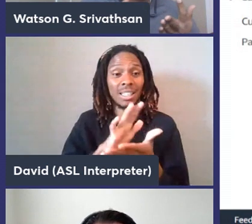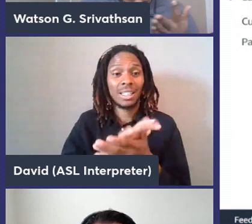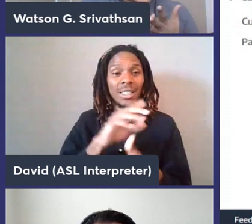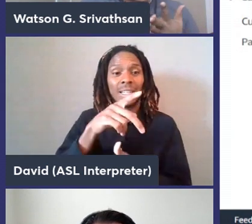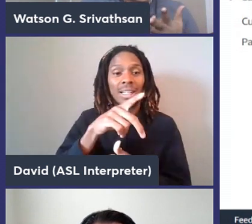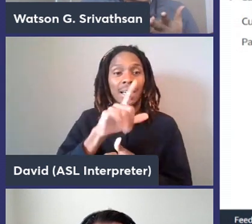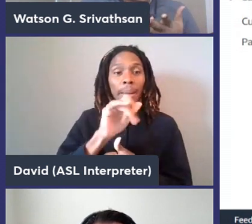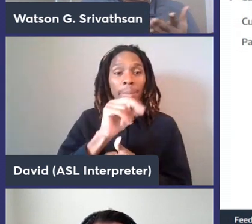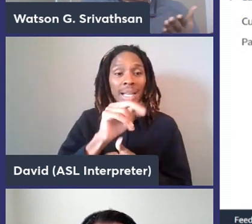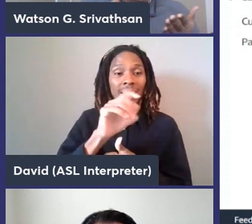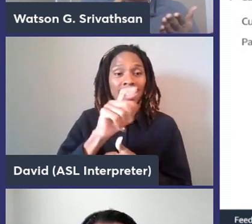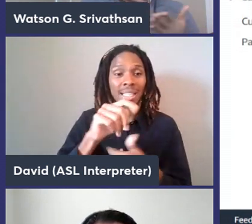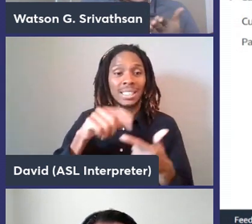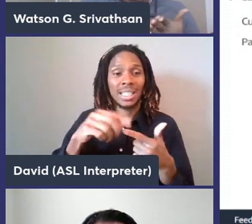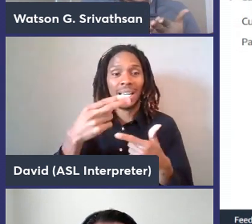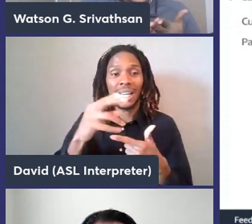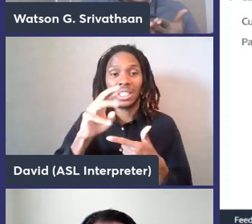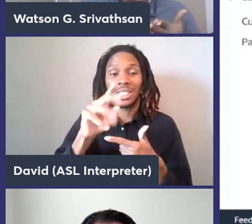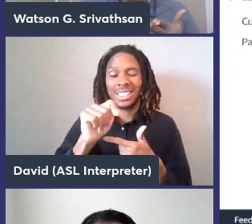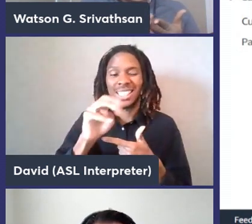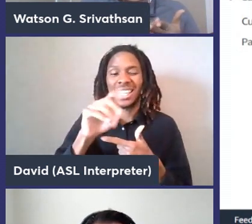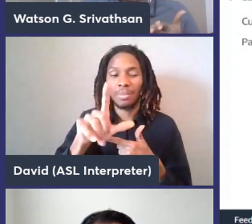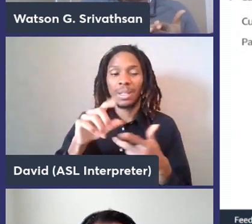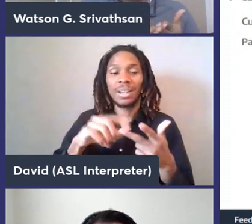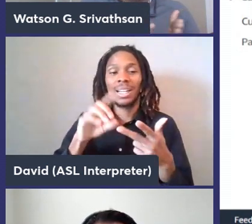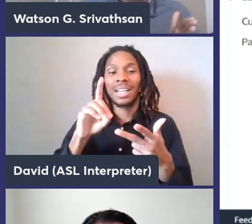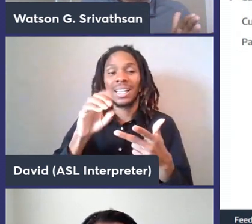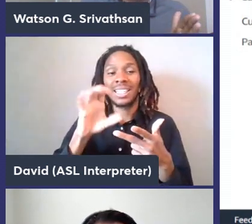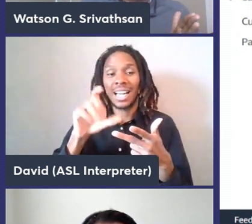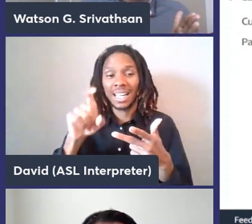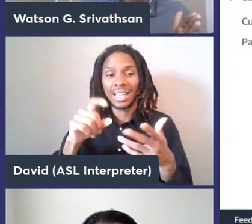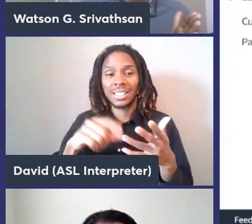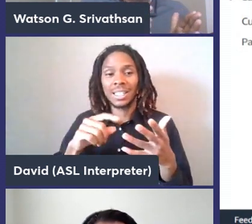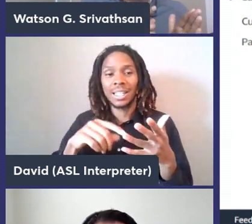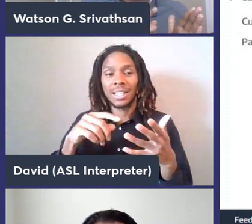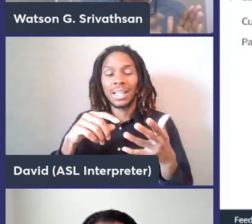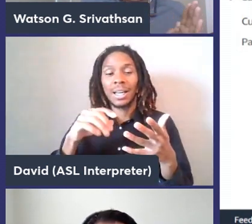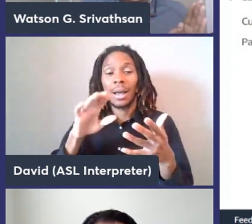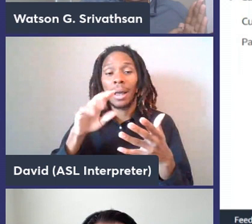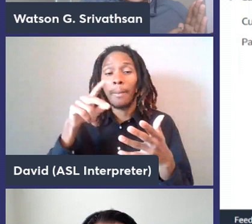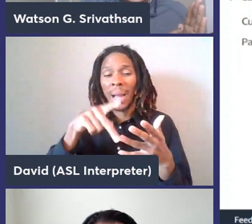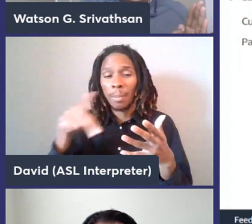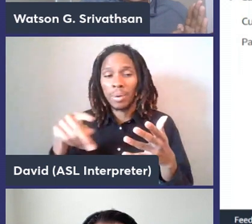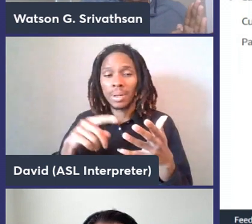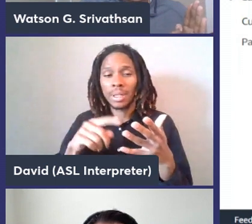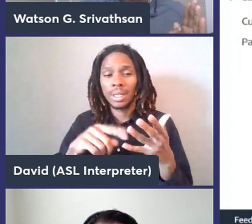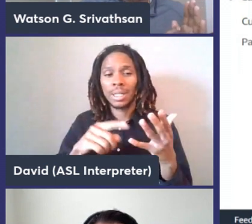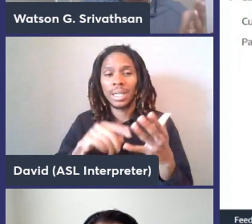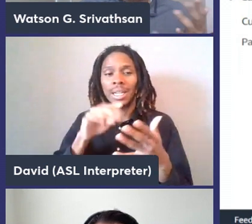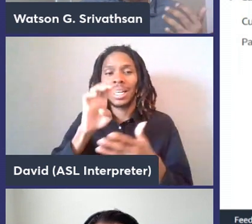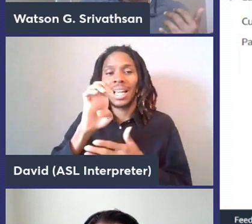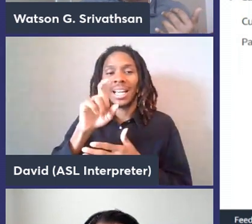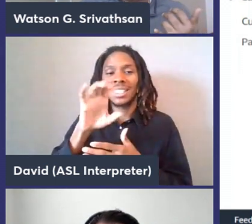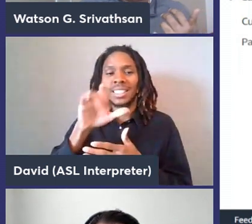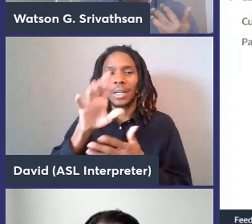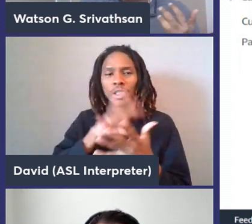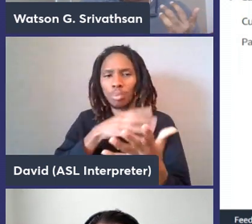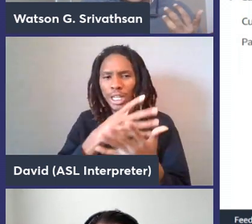DOCX, PPTX PowerPoint, spreadsheet XLSX and XLS.